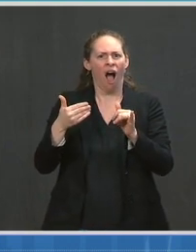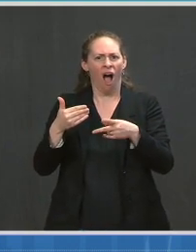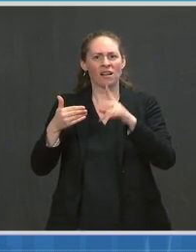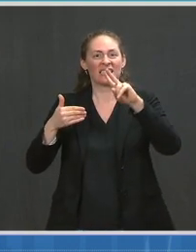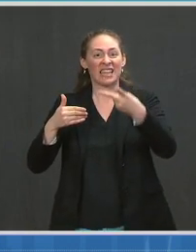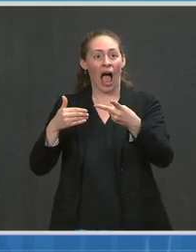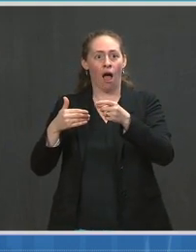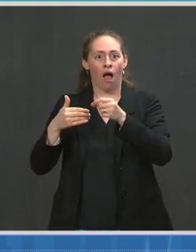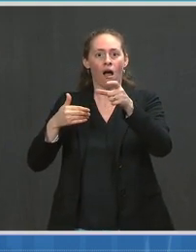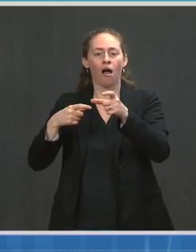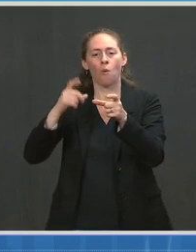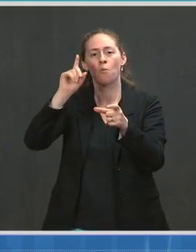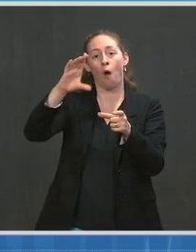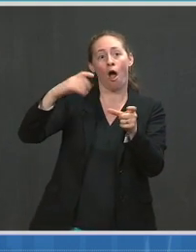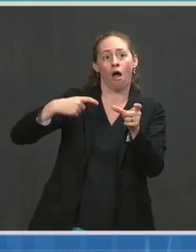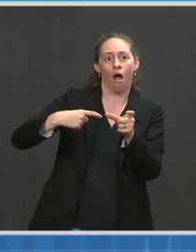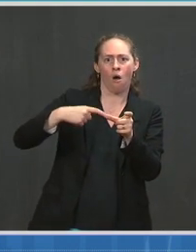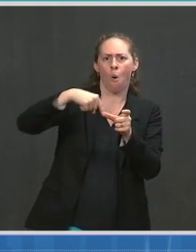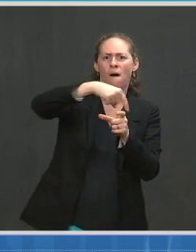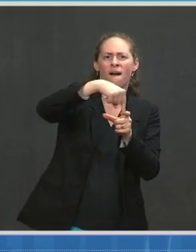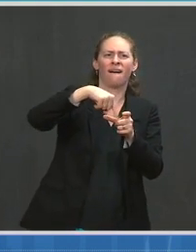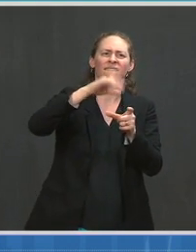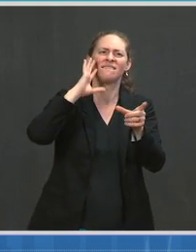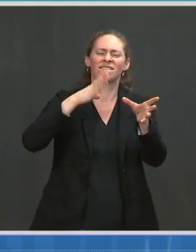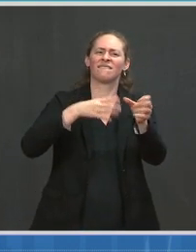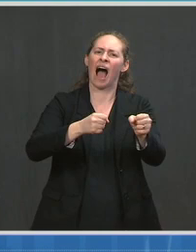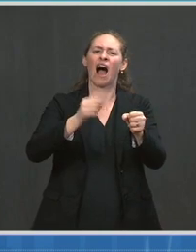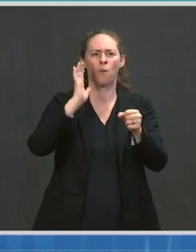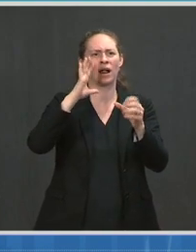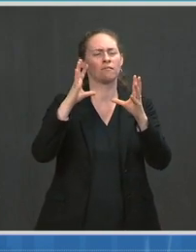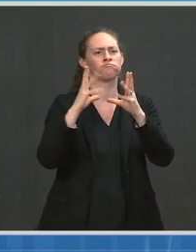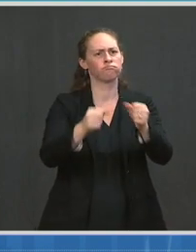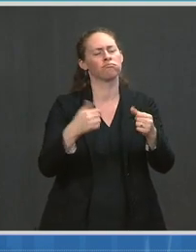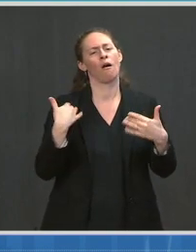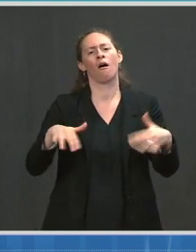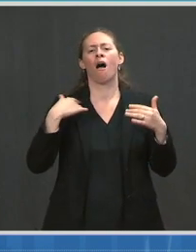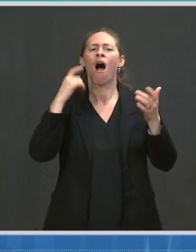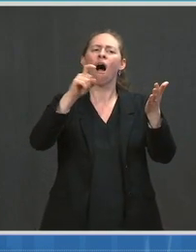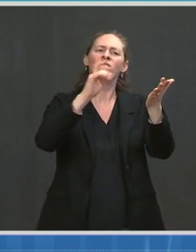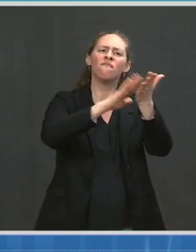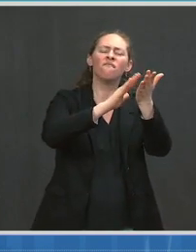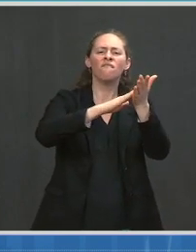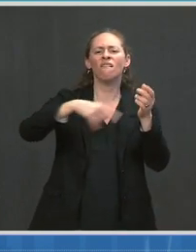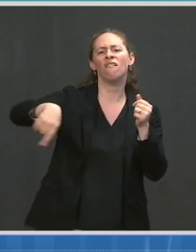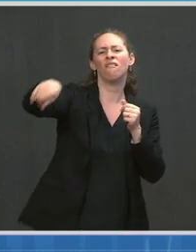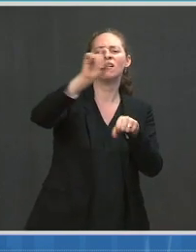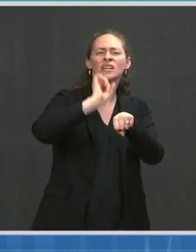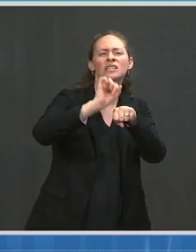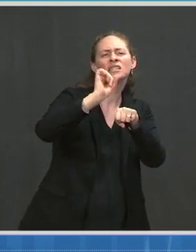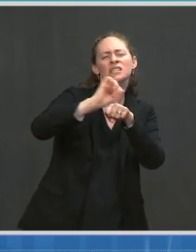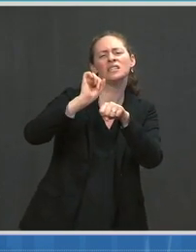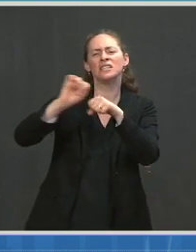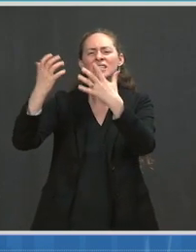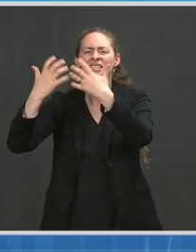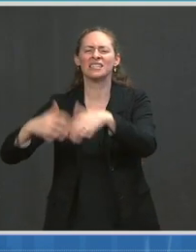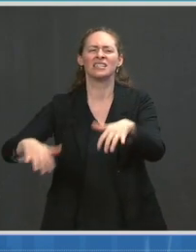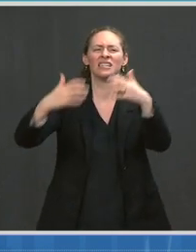of the last couple of weeks and it's a record that we hope to build on. I think as we continue to increase